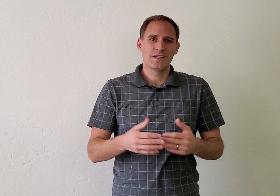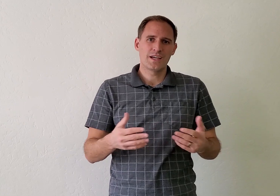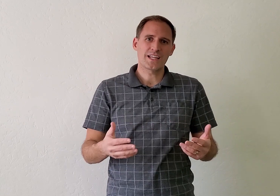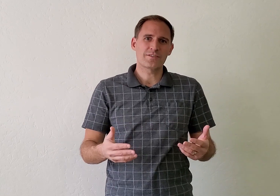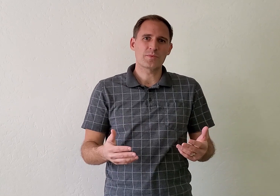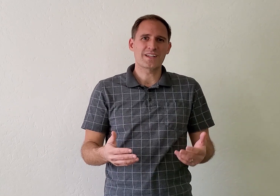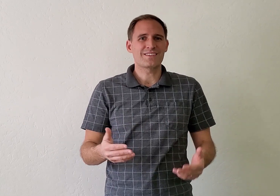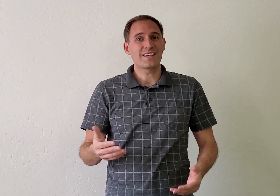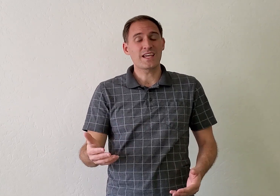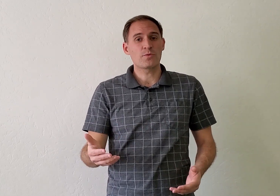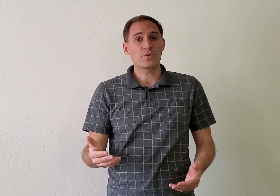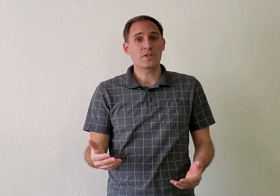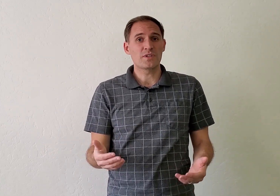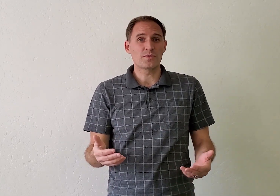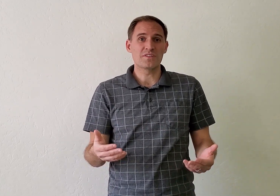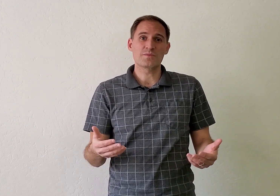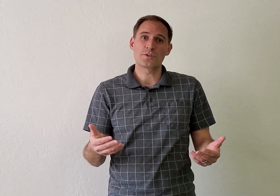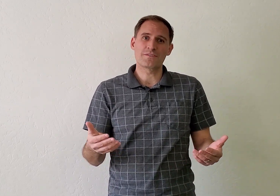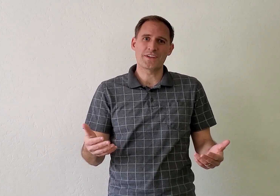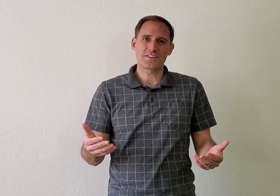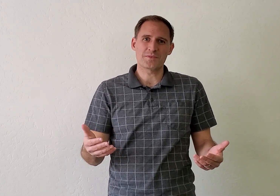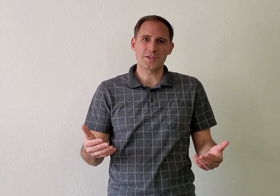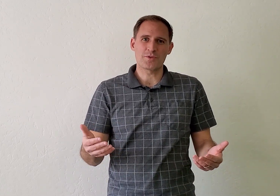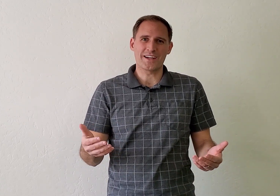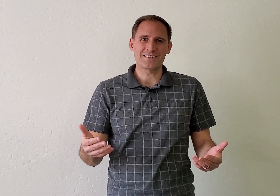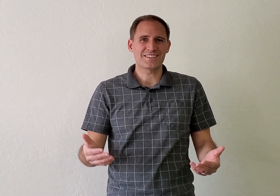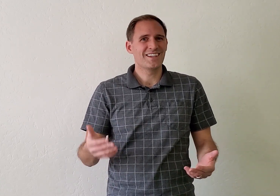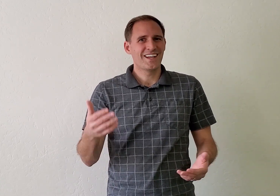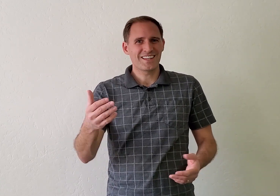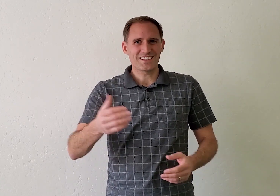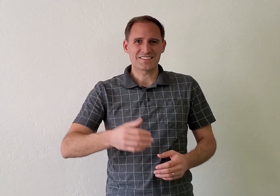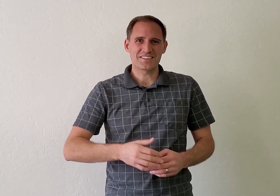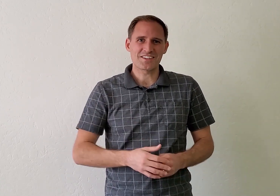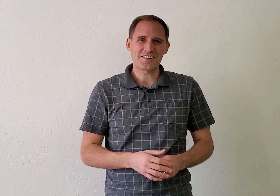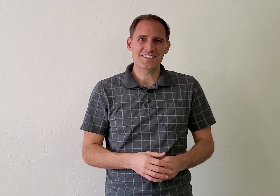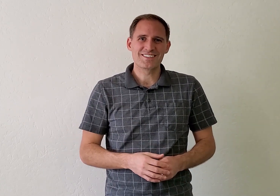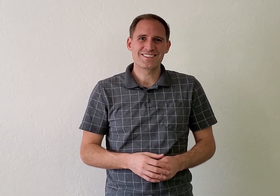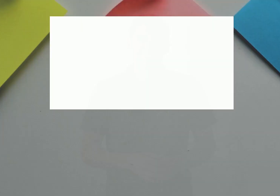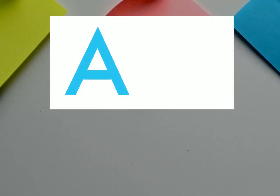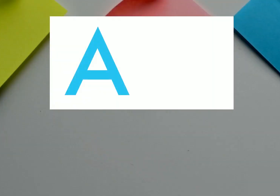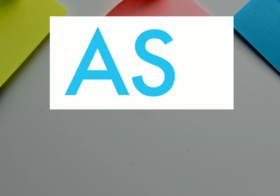Hello, everybody! Today we're going to be doing some more fingerspelling practice. Let's get started!